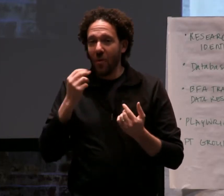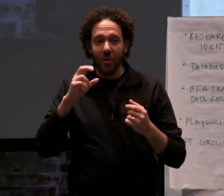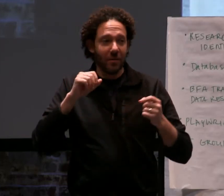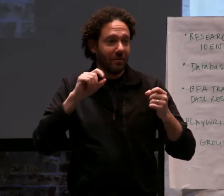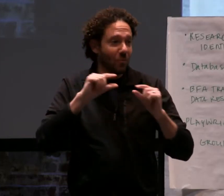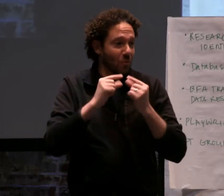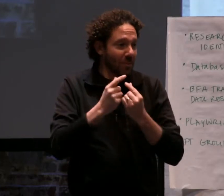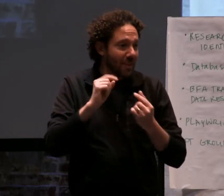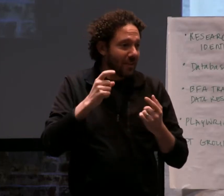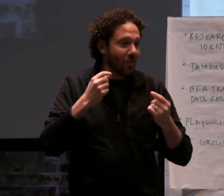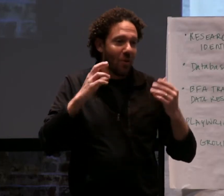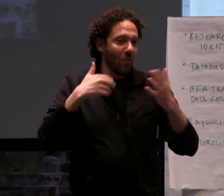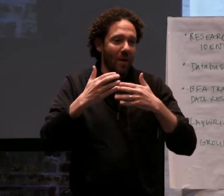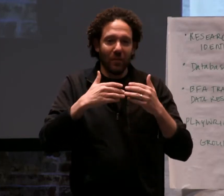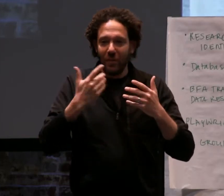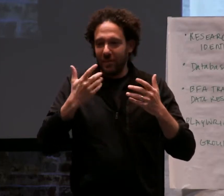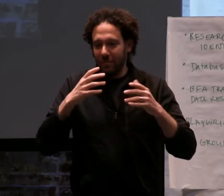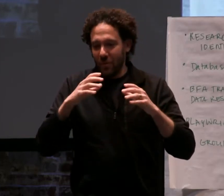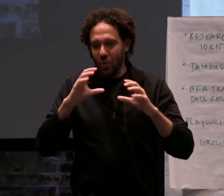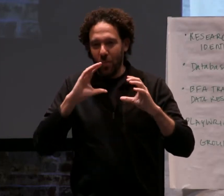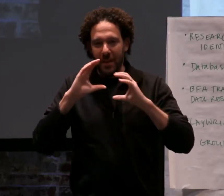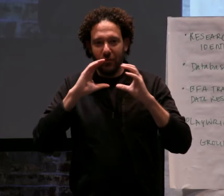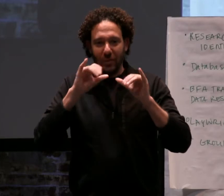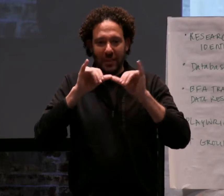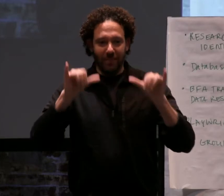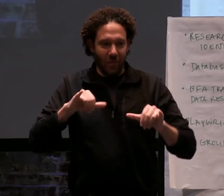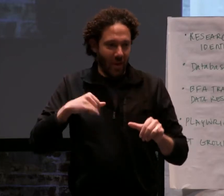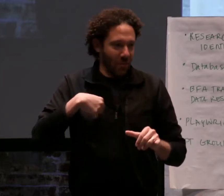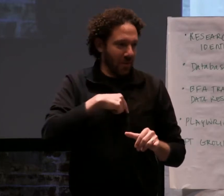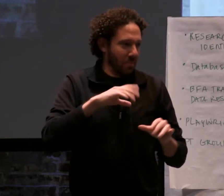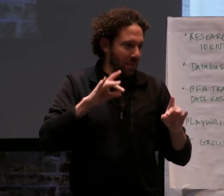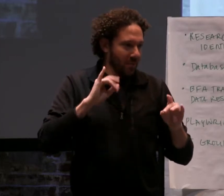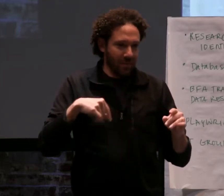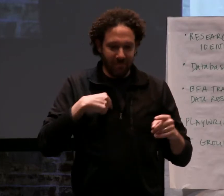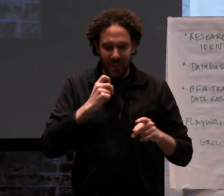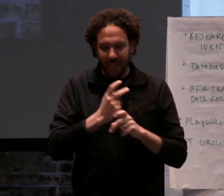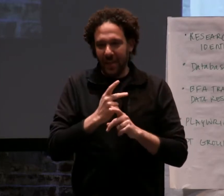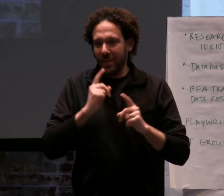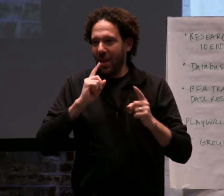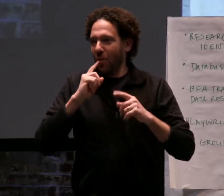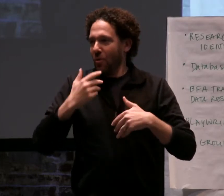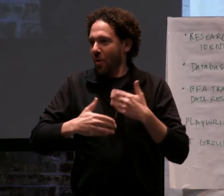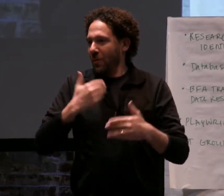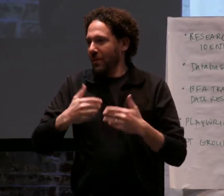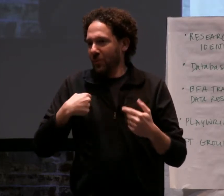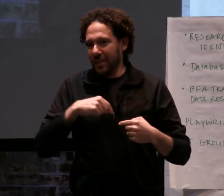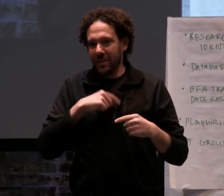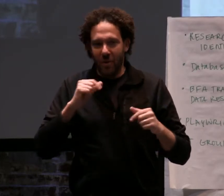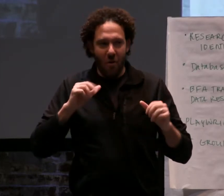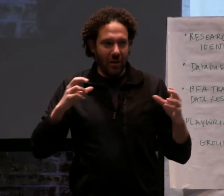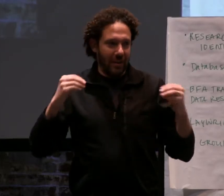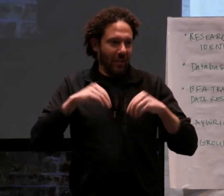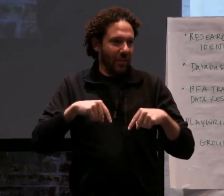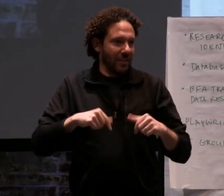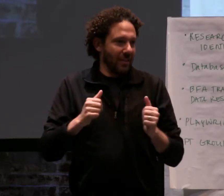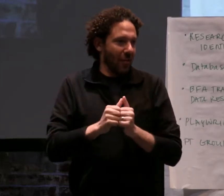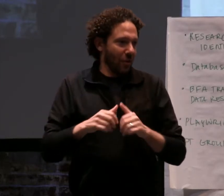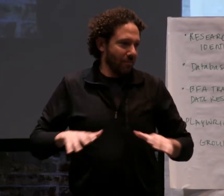We can develop a Facebook group, we can text, whatever mode of communication, whatever system that works, we'll keep the dialogue going.